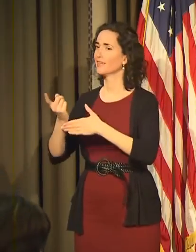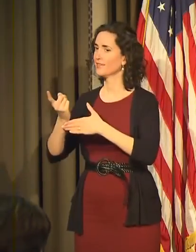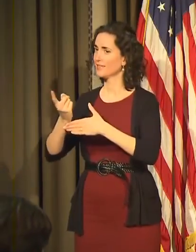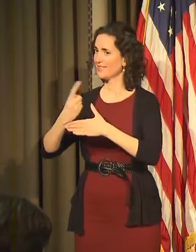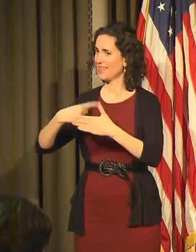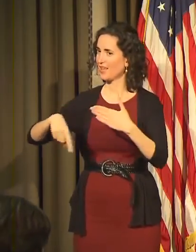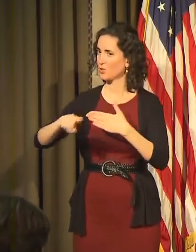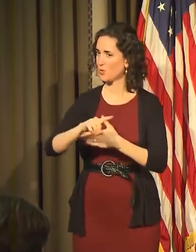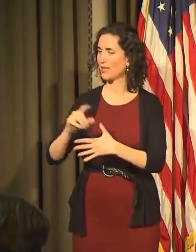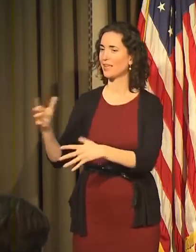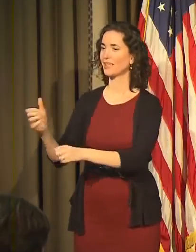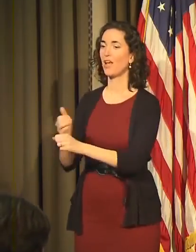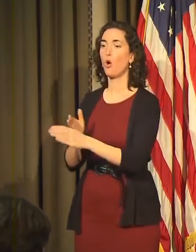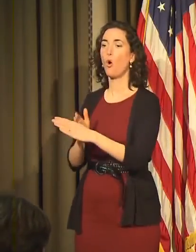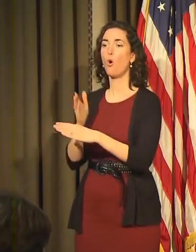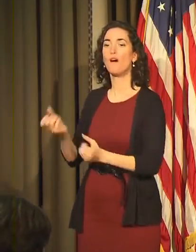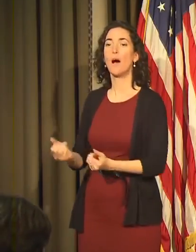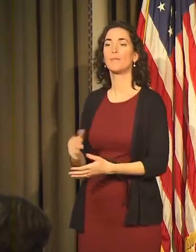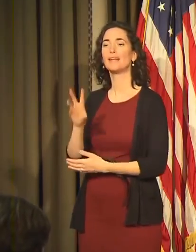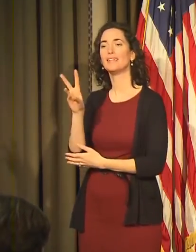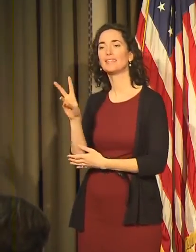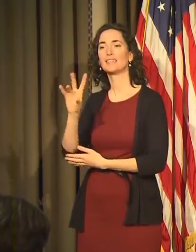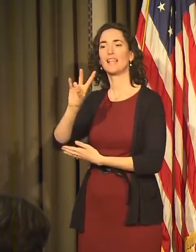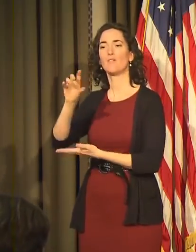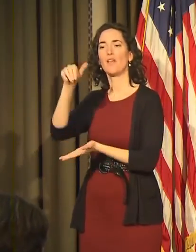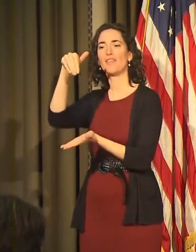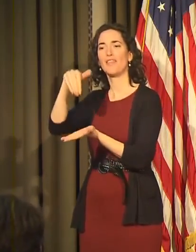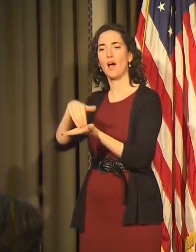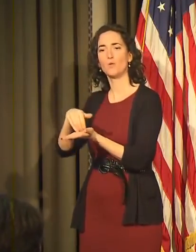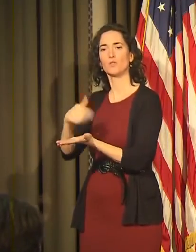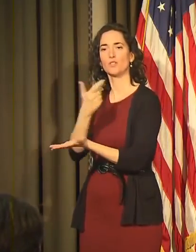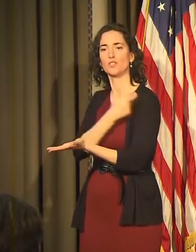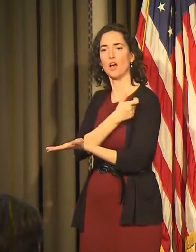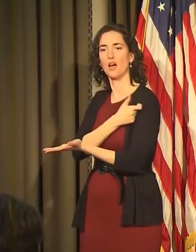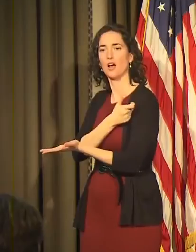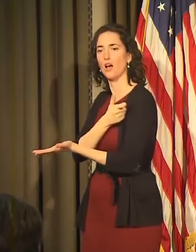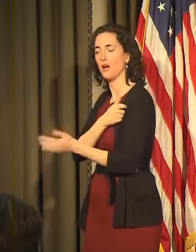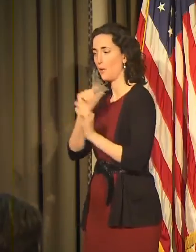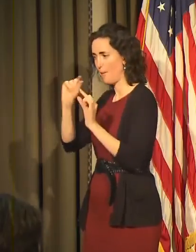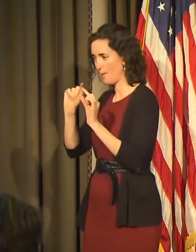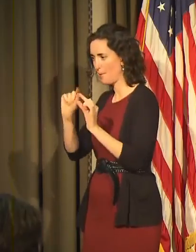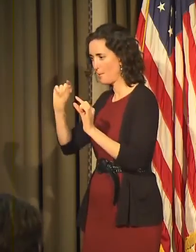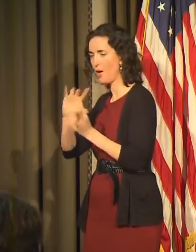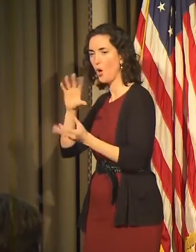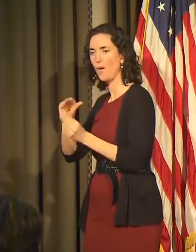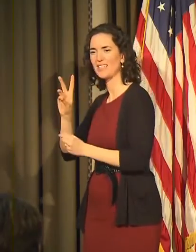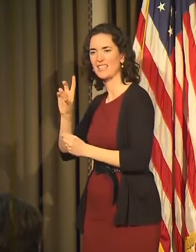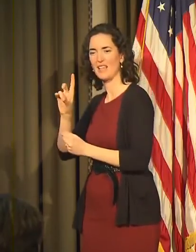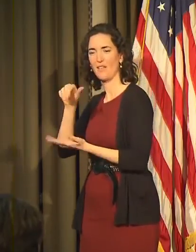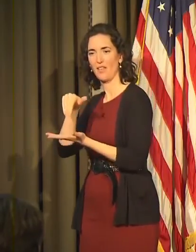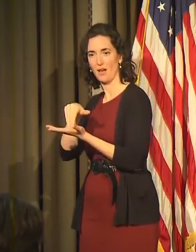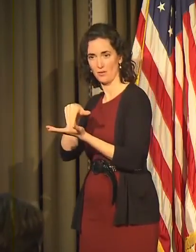STRAIGHT WEEKS. IN THE AMOUNT OF THE VACCINE DOSES THAT WE WERE RECEIVING.